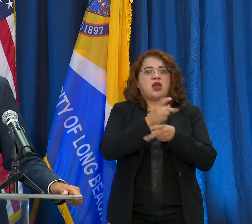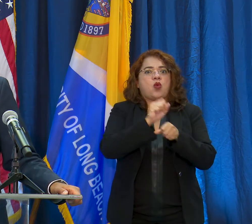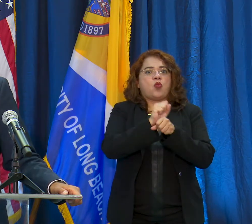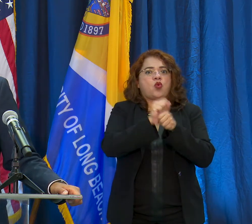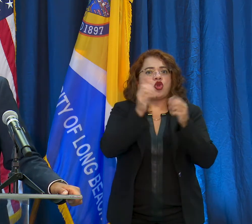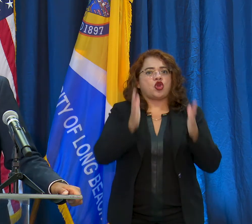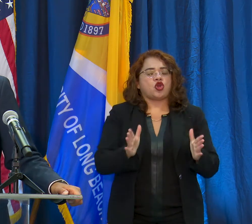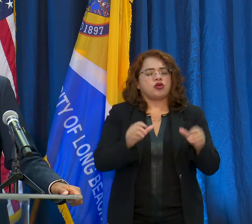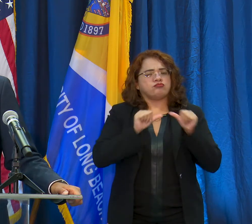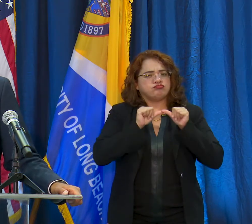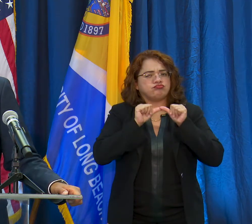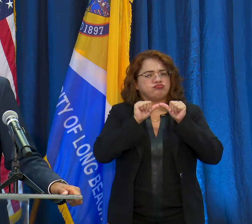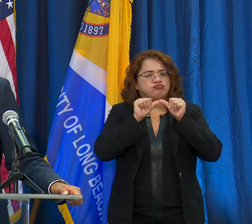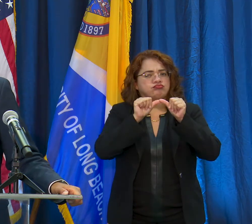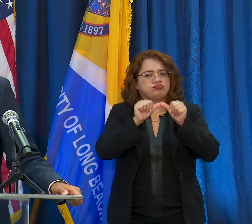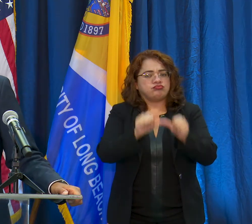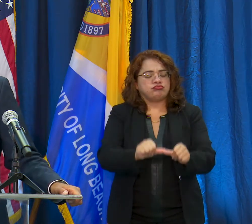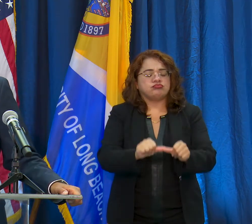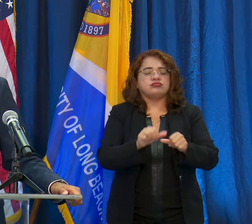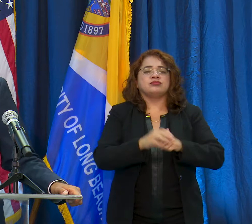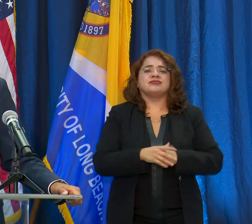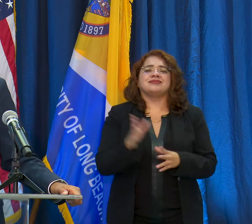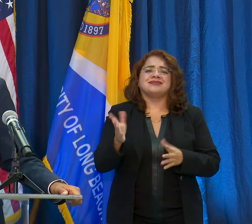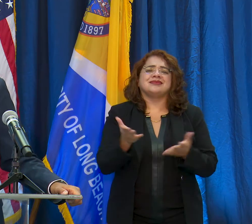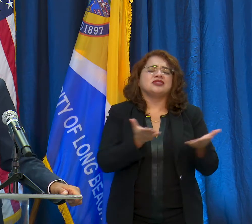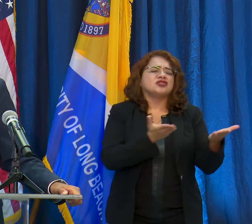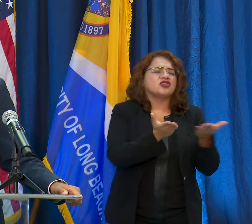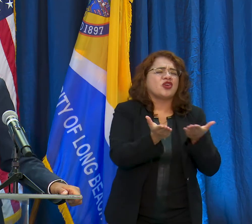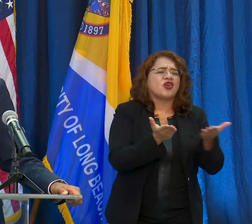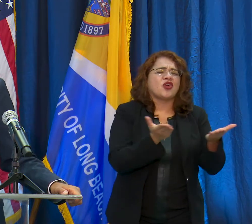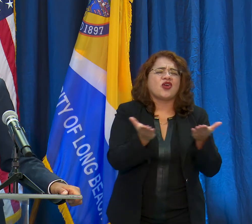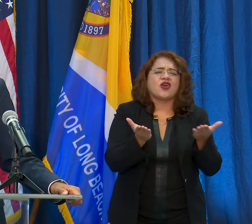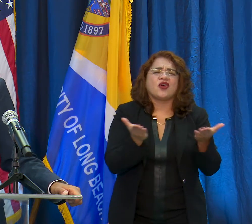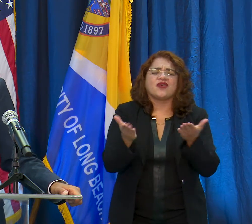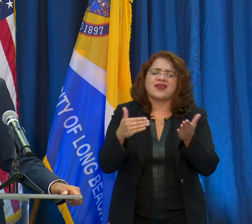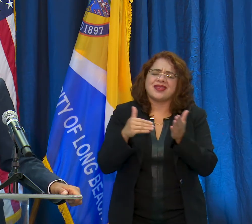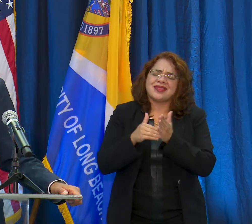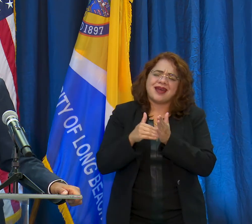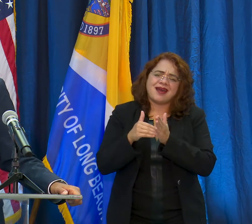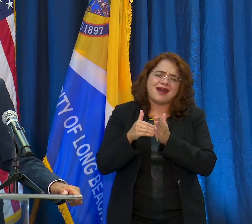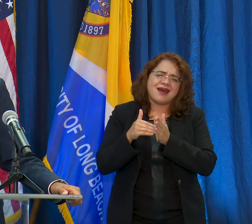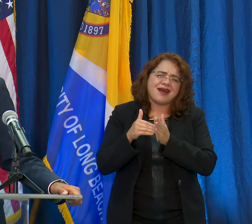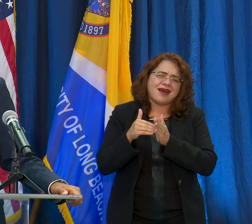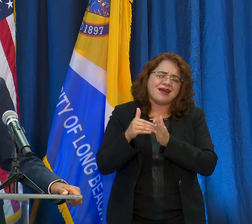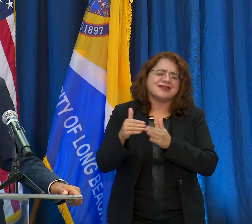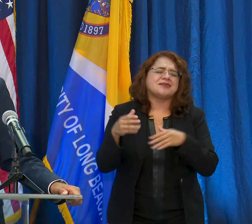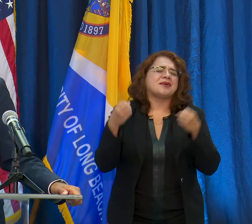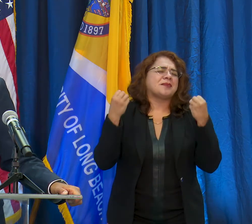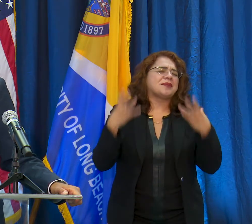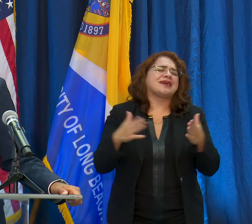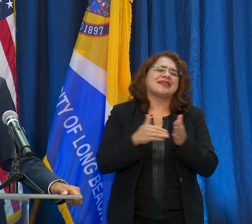worker over the course of her career cared for thousands and thousands of patients, nurses